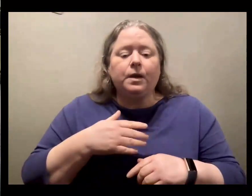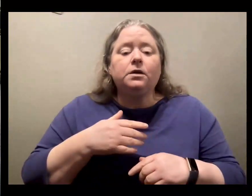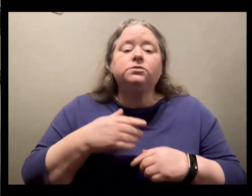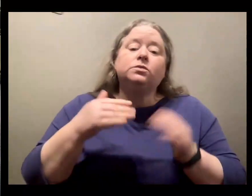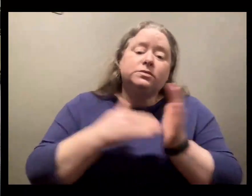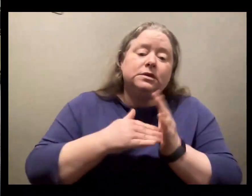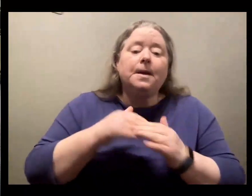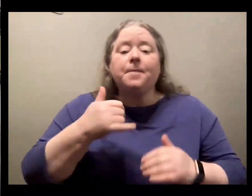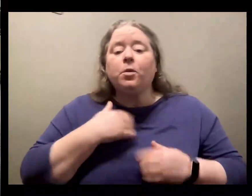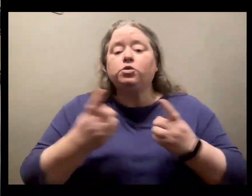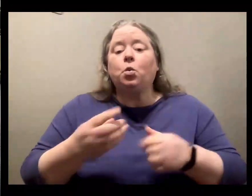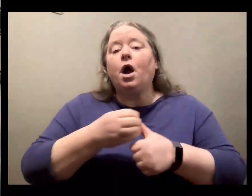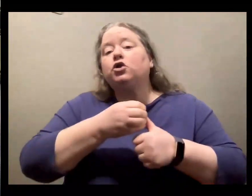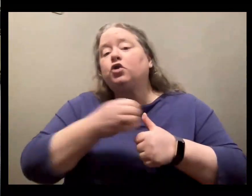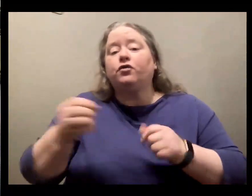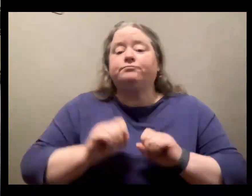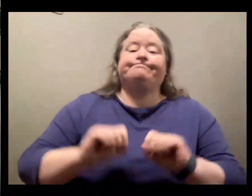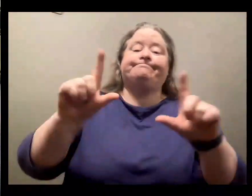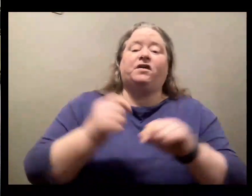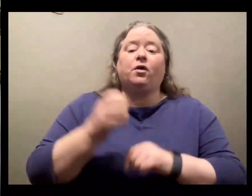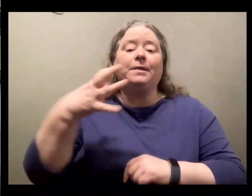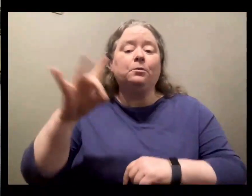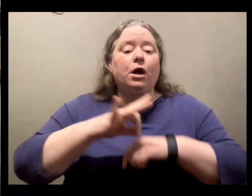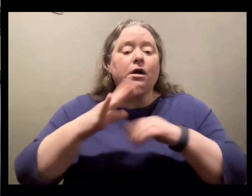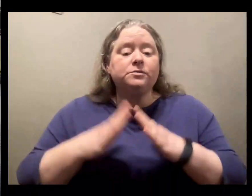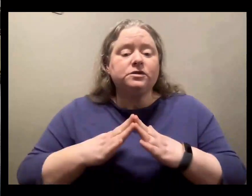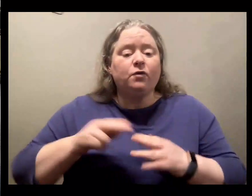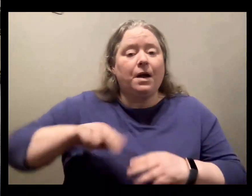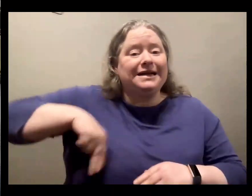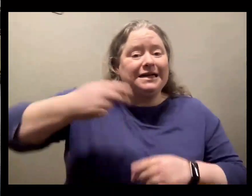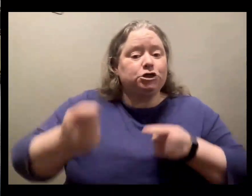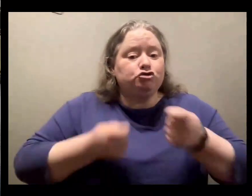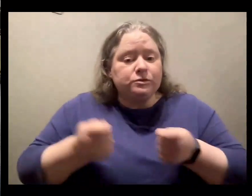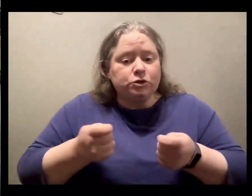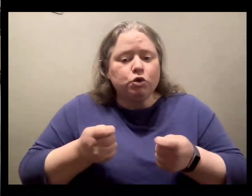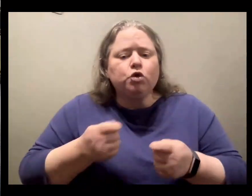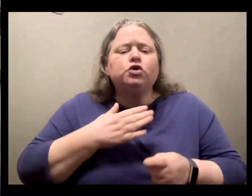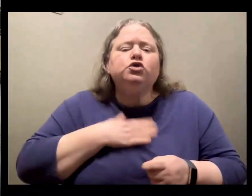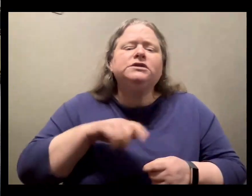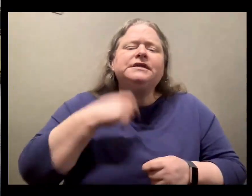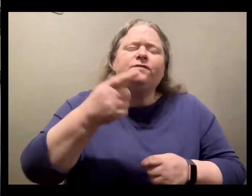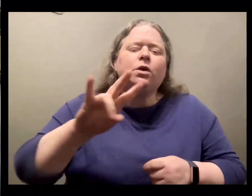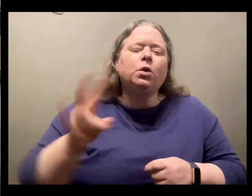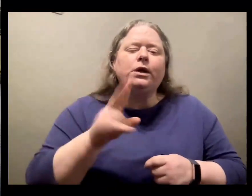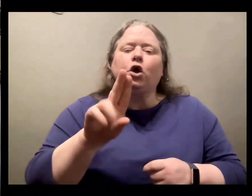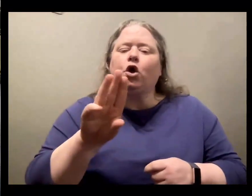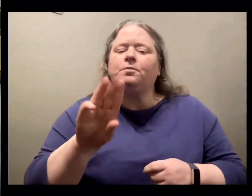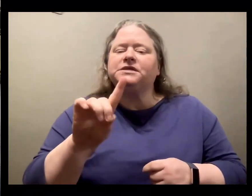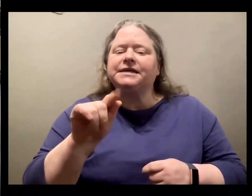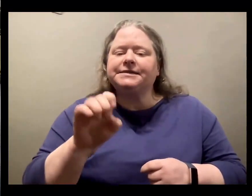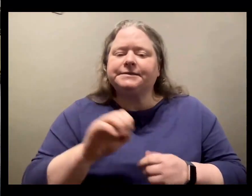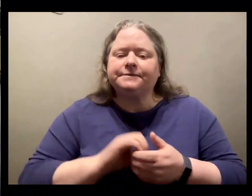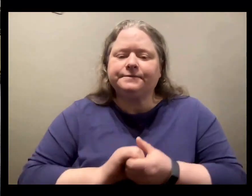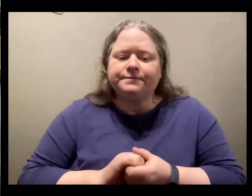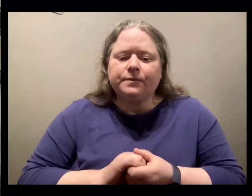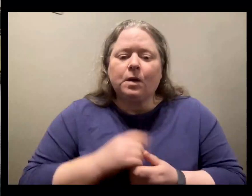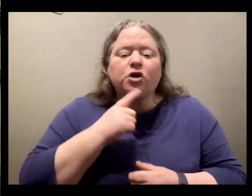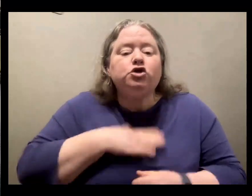So, yeah, I’ll maybe do another post from Limerick Hospital for my next treatment, just to give you a quick update.